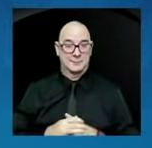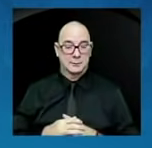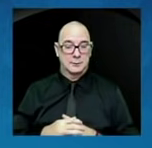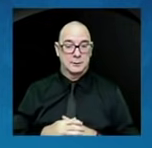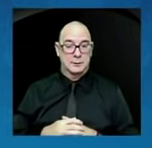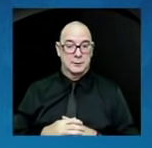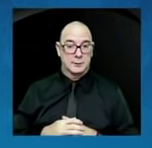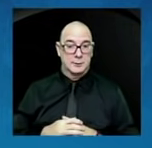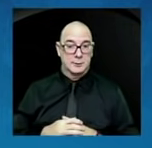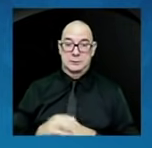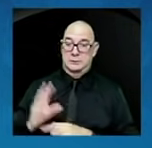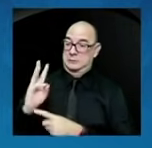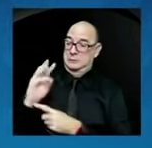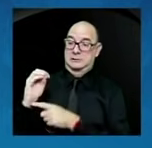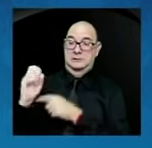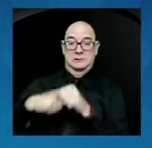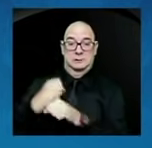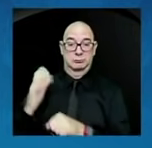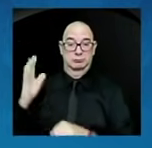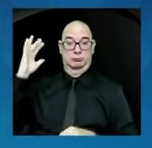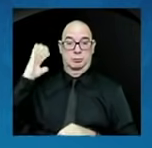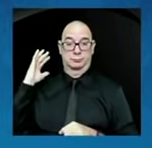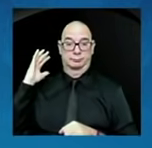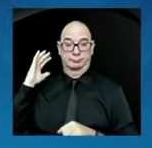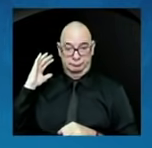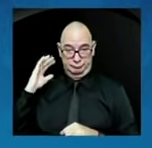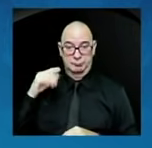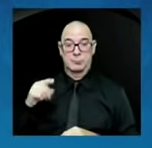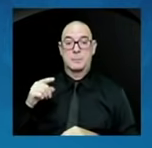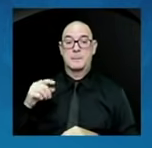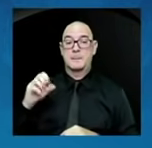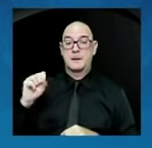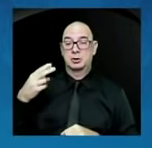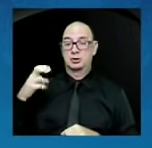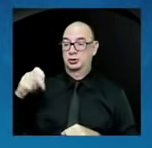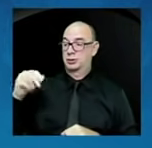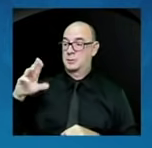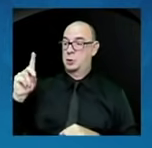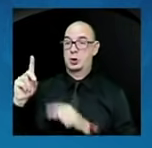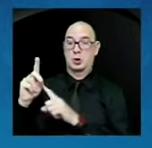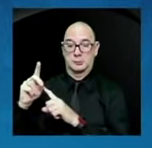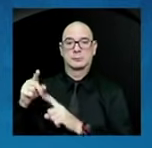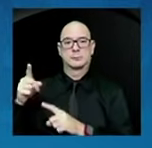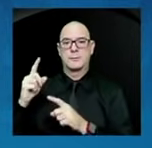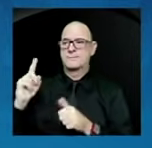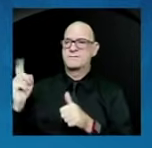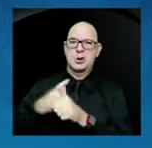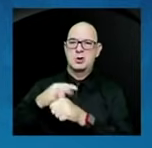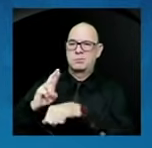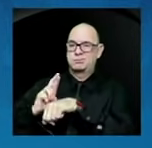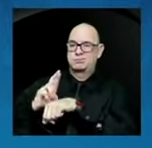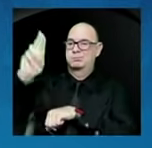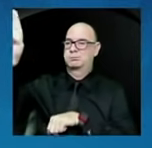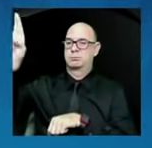THE OPPORTUTY OF SPACE. SO IT WAS 60 YEARS AGO THAT ALAN